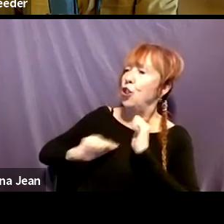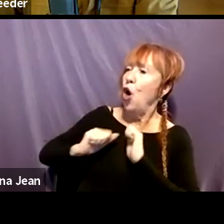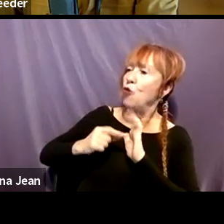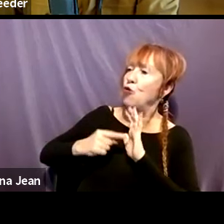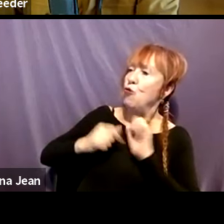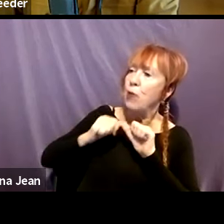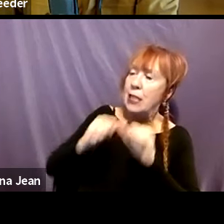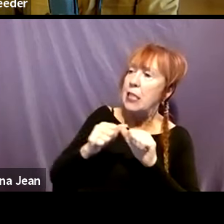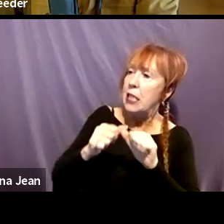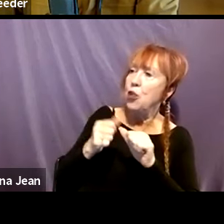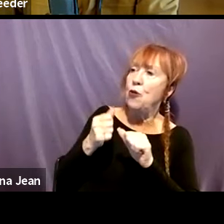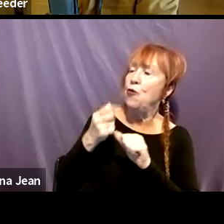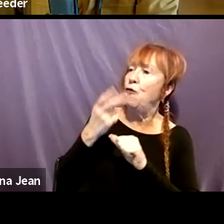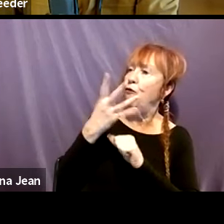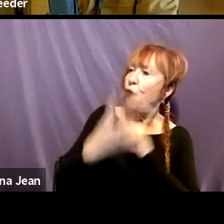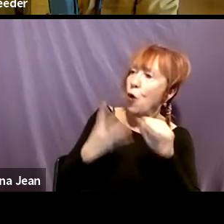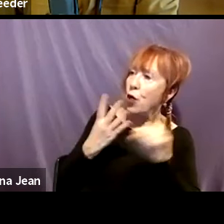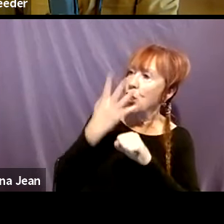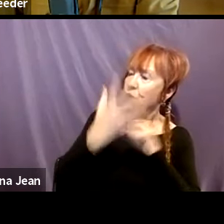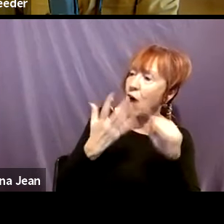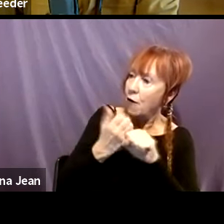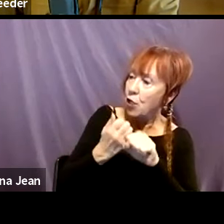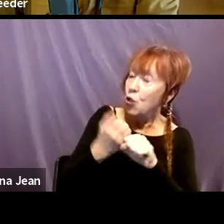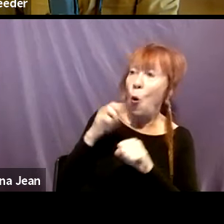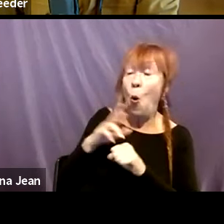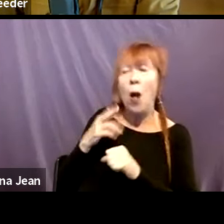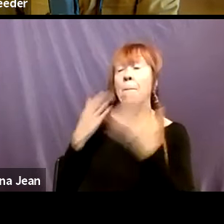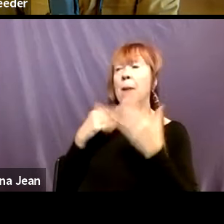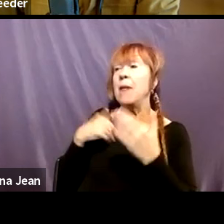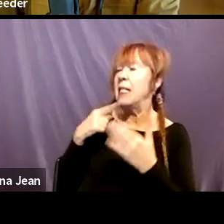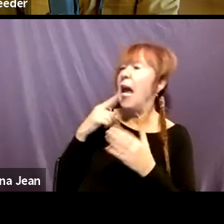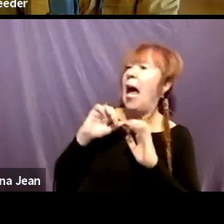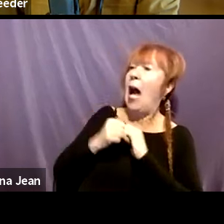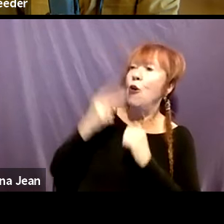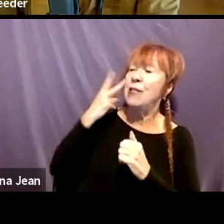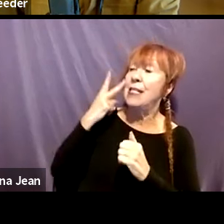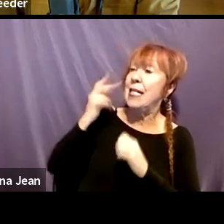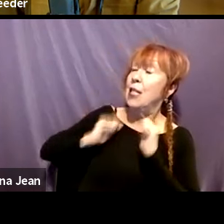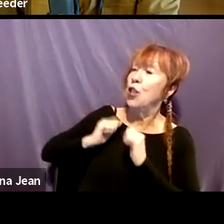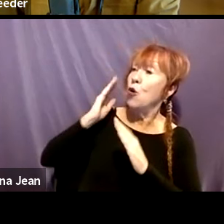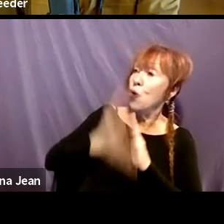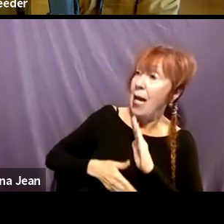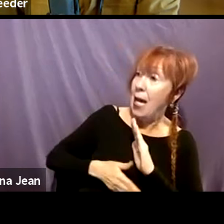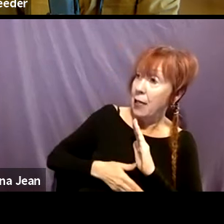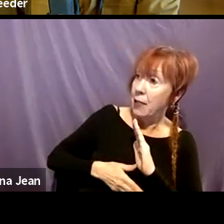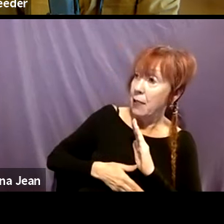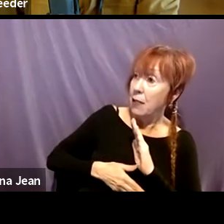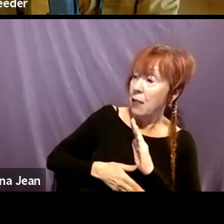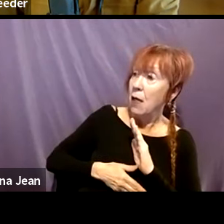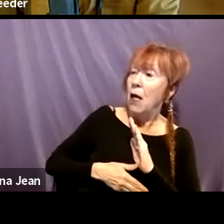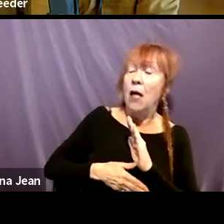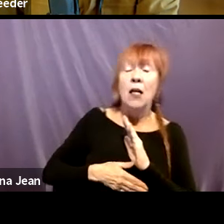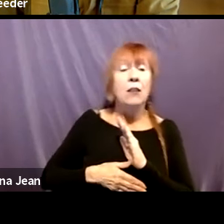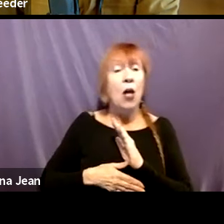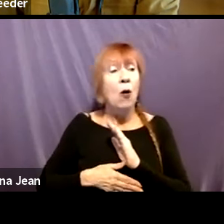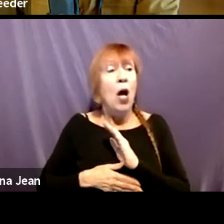It's always good to have an answer for that broad question, but you don't need to have all the specifics figured out, because once your show gets picked up,